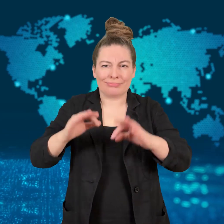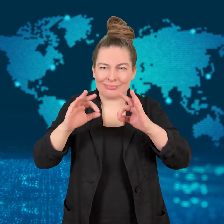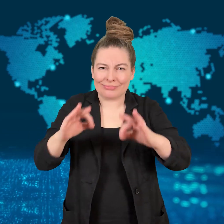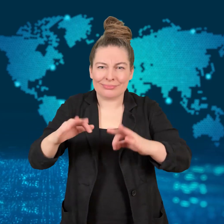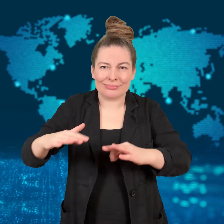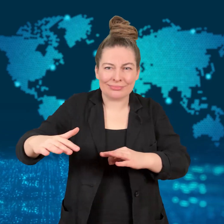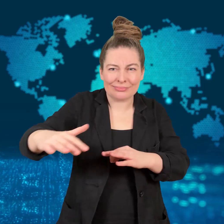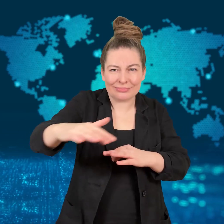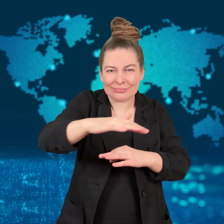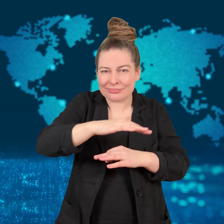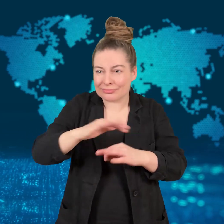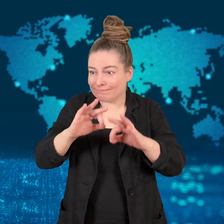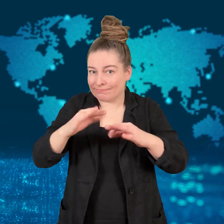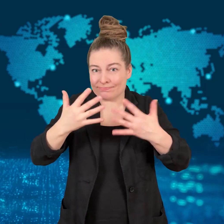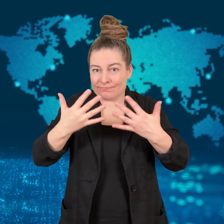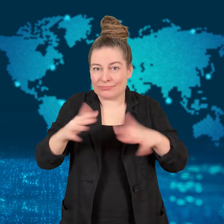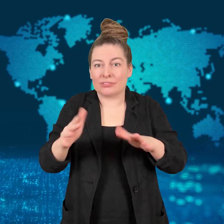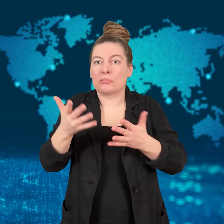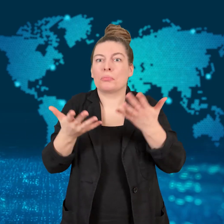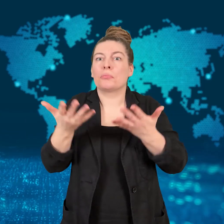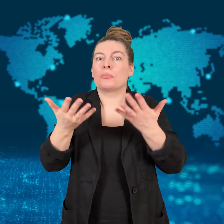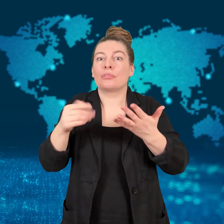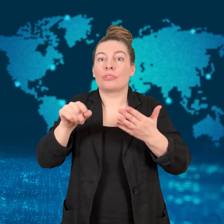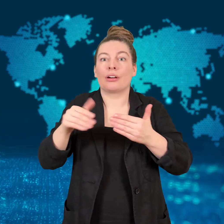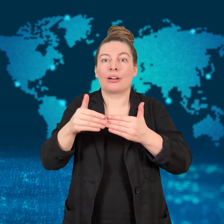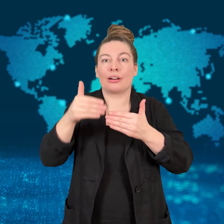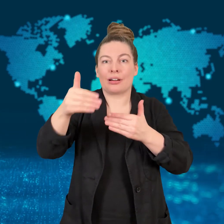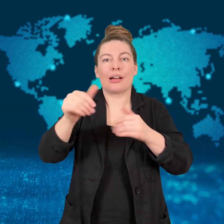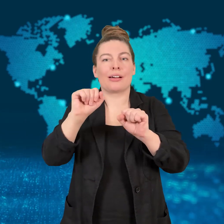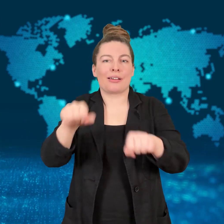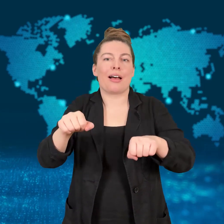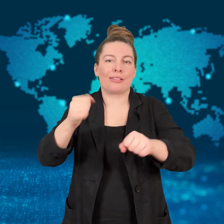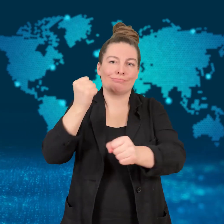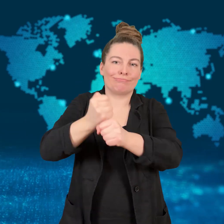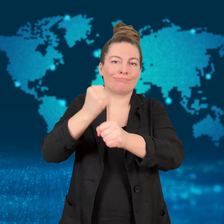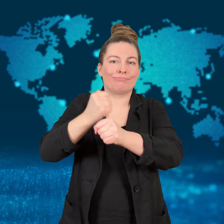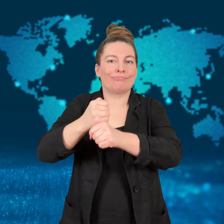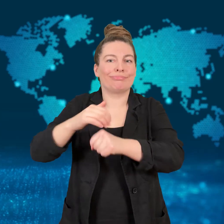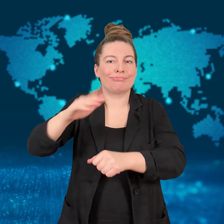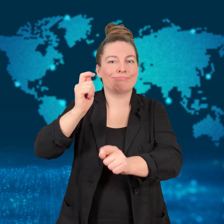any new equipment is installed, as it is feared that more will be unearthed.